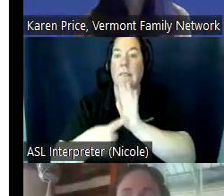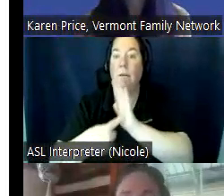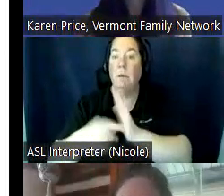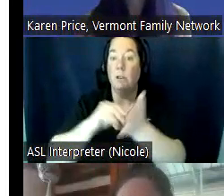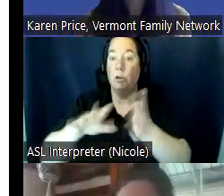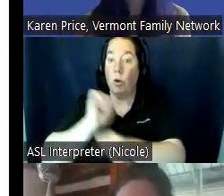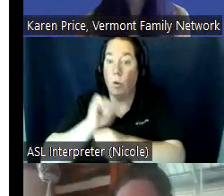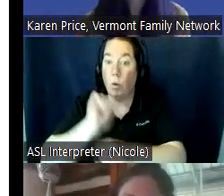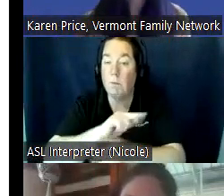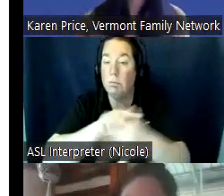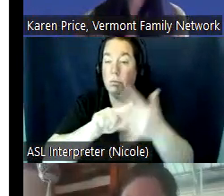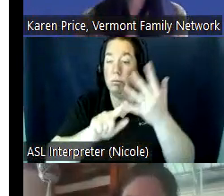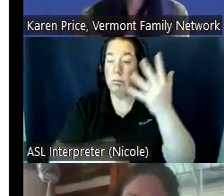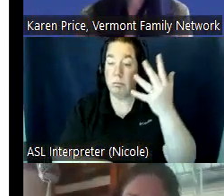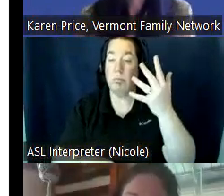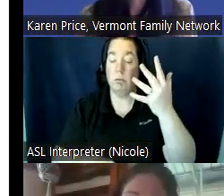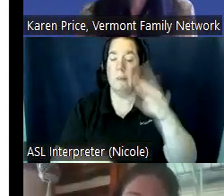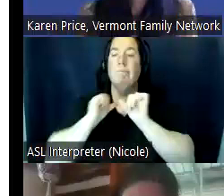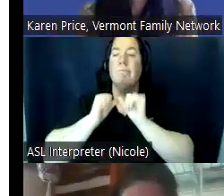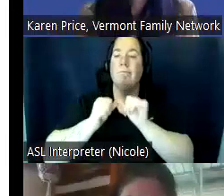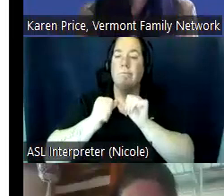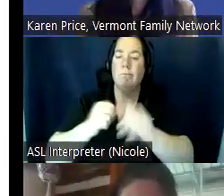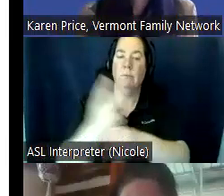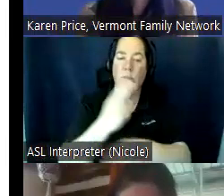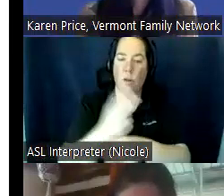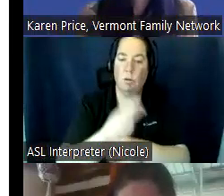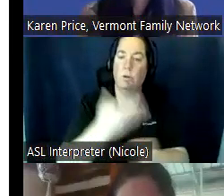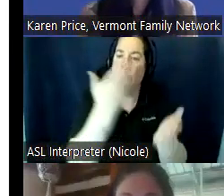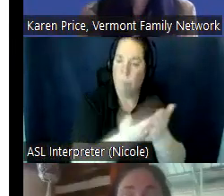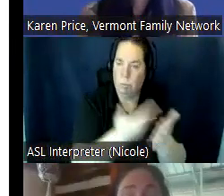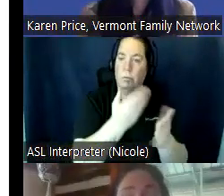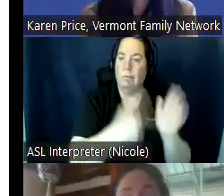all of those things should continue to be used to substantiate an adverse effect. This